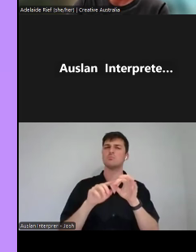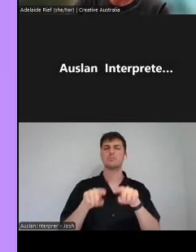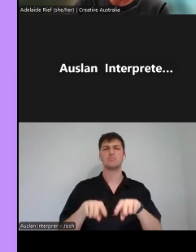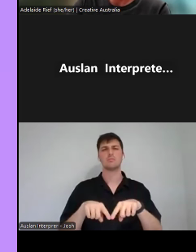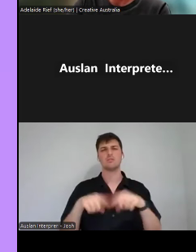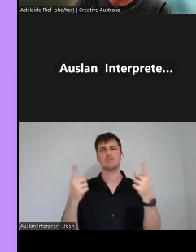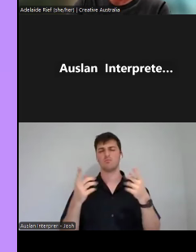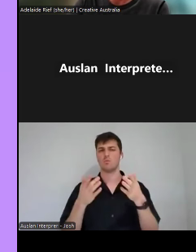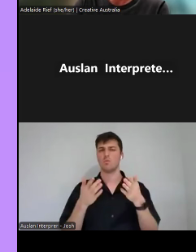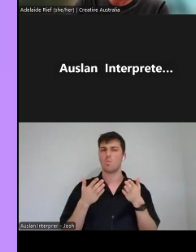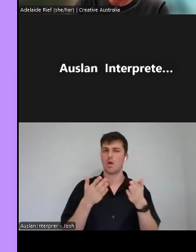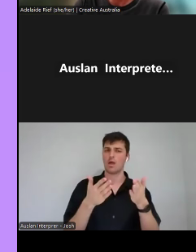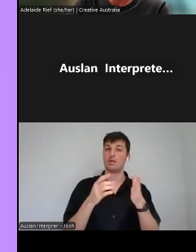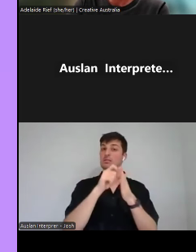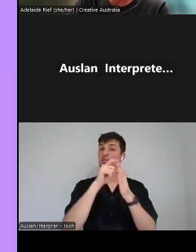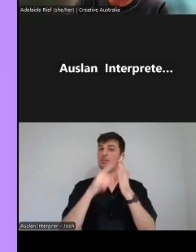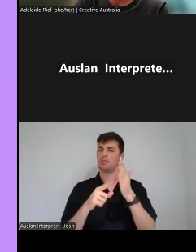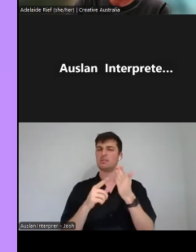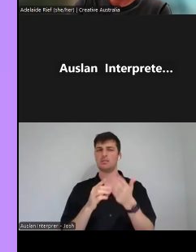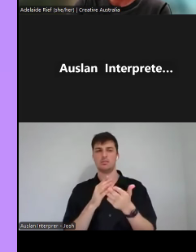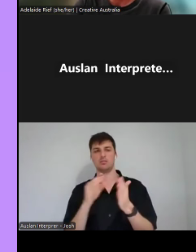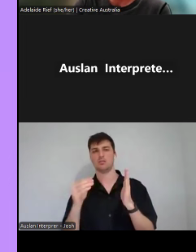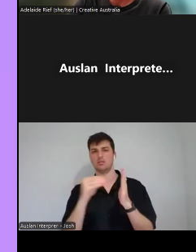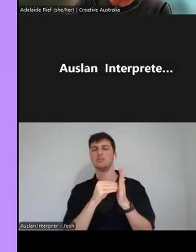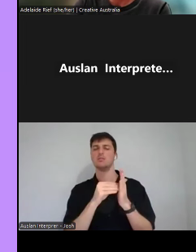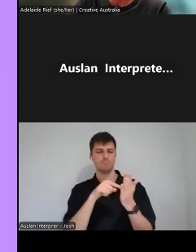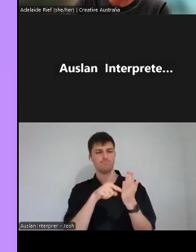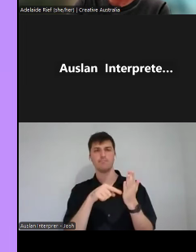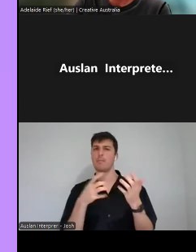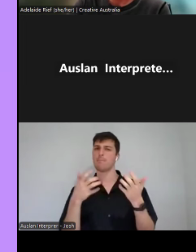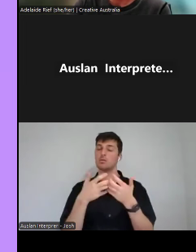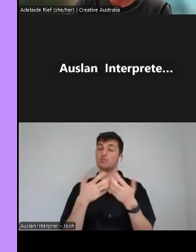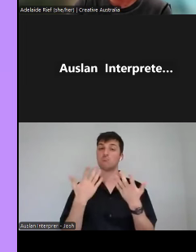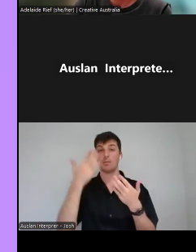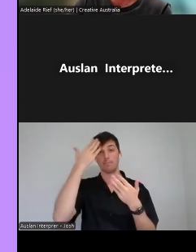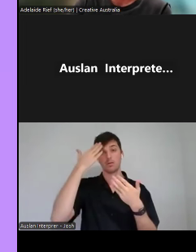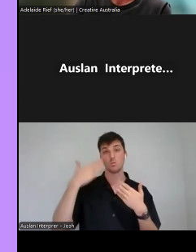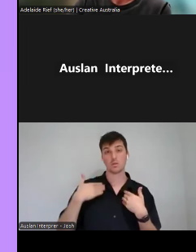ways that disability is defined and whether or not mental illness or neurodivergence